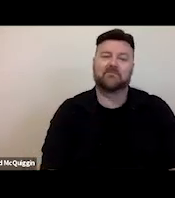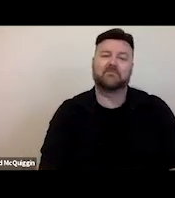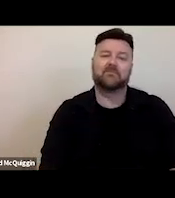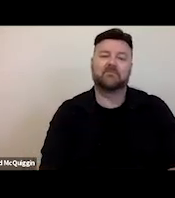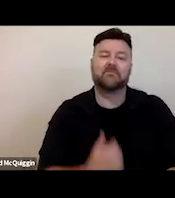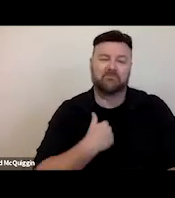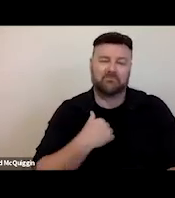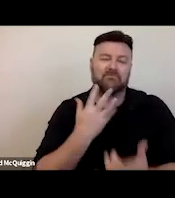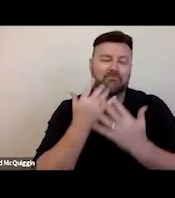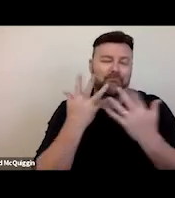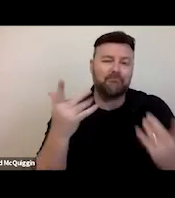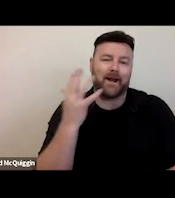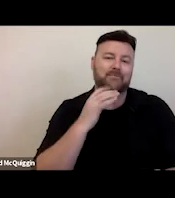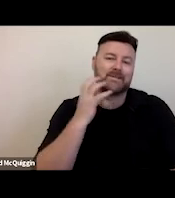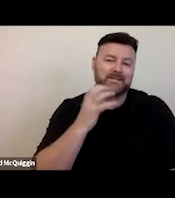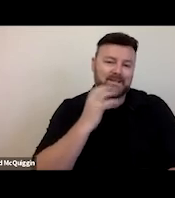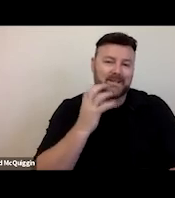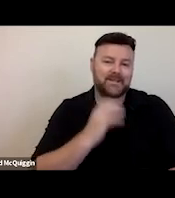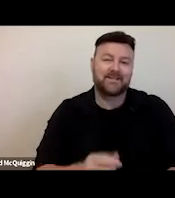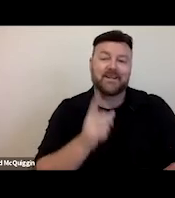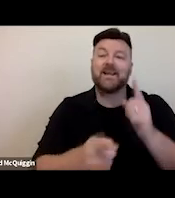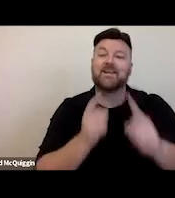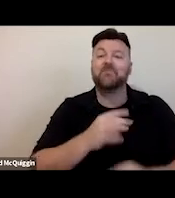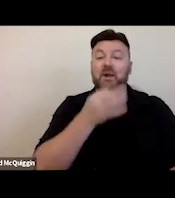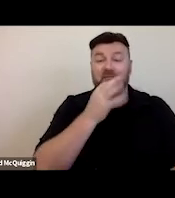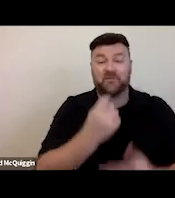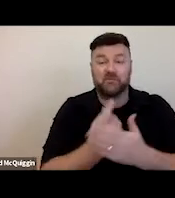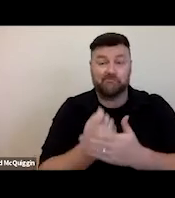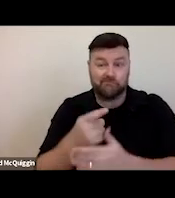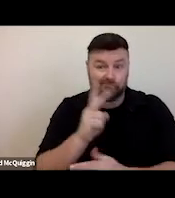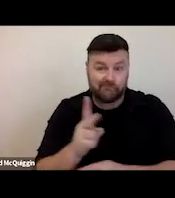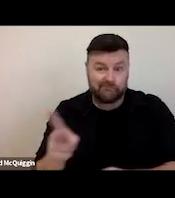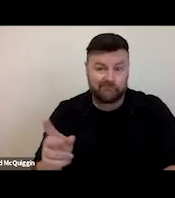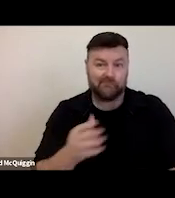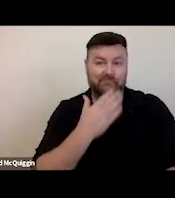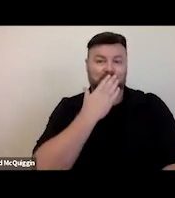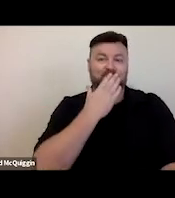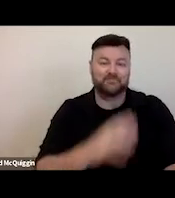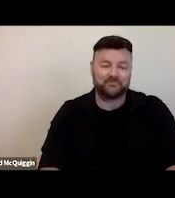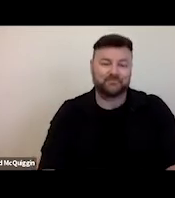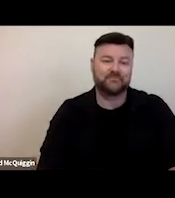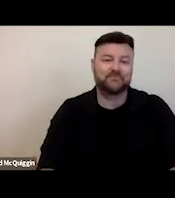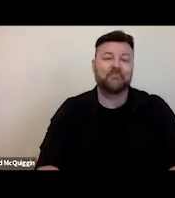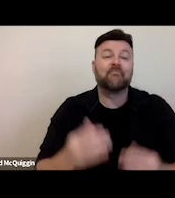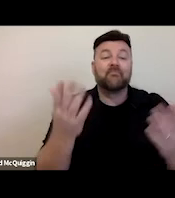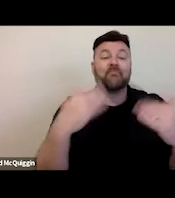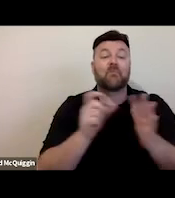every mistake in the book - some of them efrl times - before I learnt! Once I've done that I make up a very basic calendar - this is a free